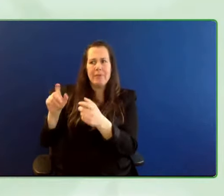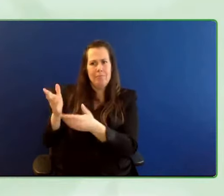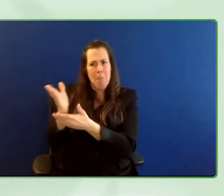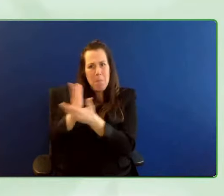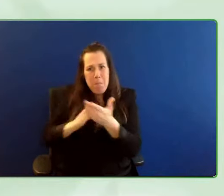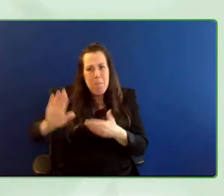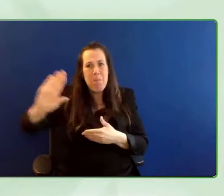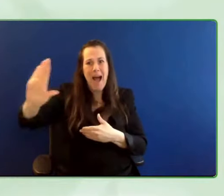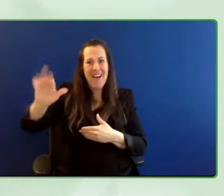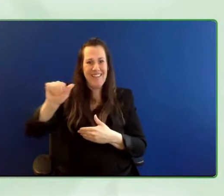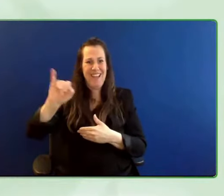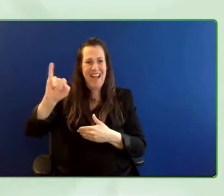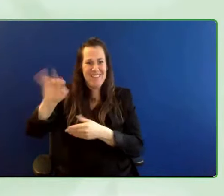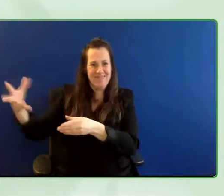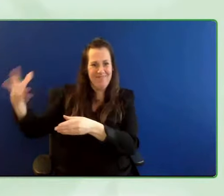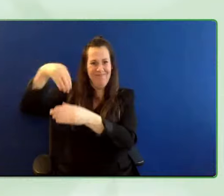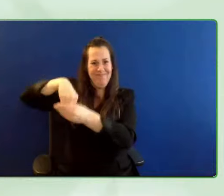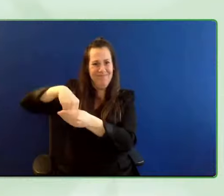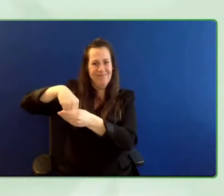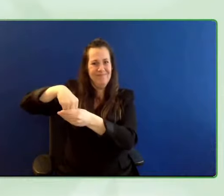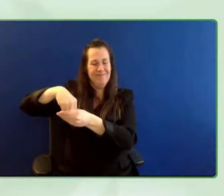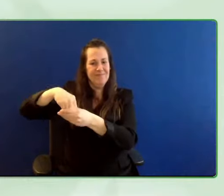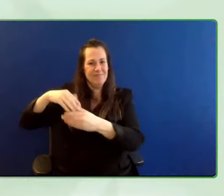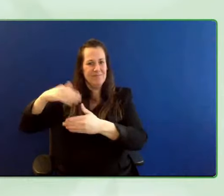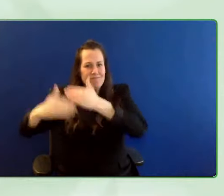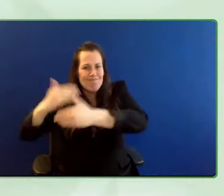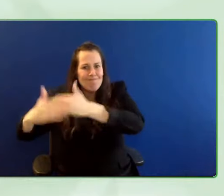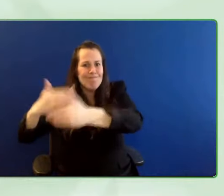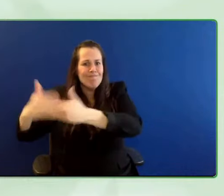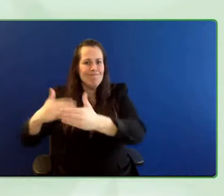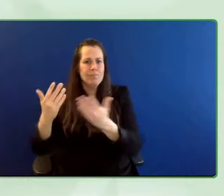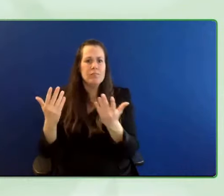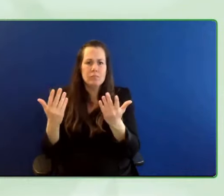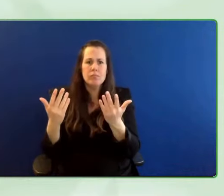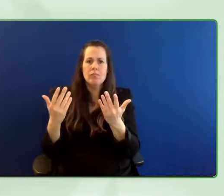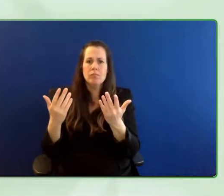And there is also much that we do not know, but in talking to the caregivers we partner